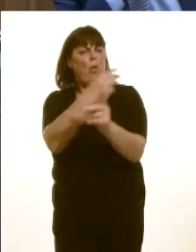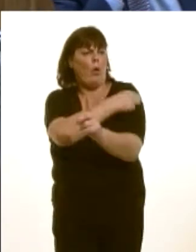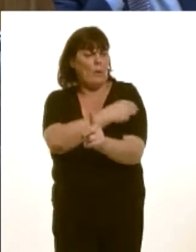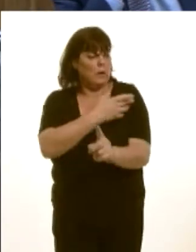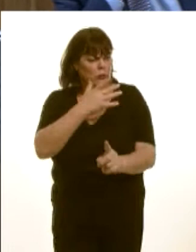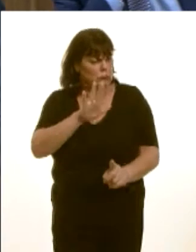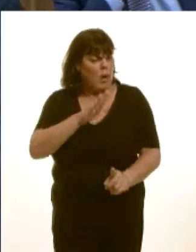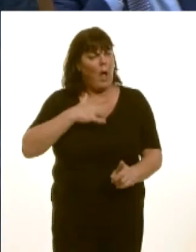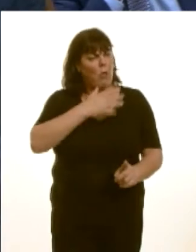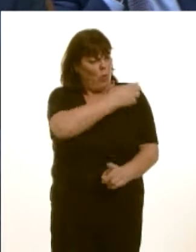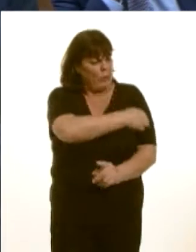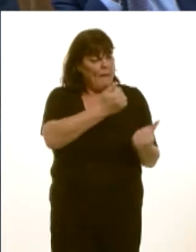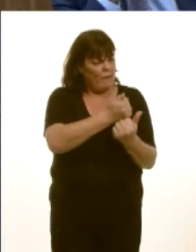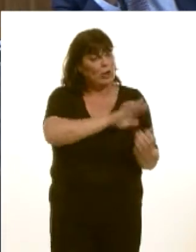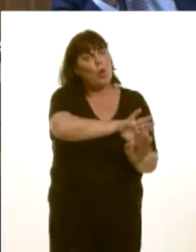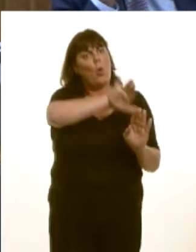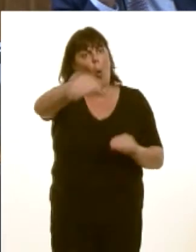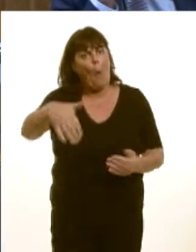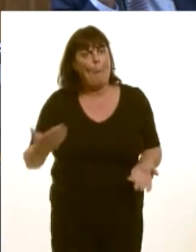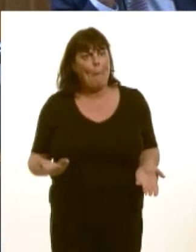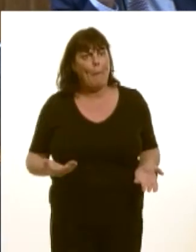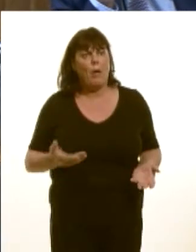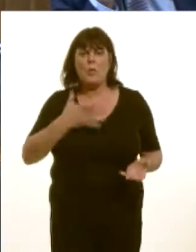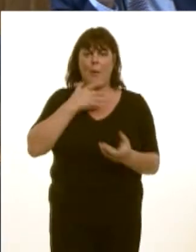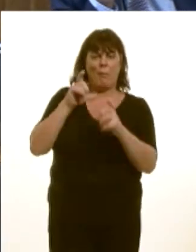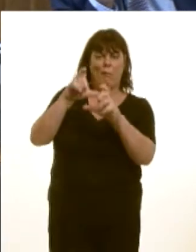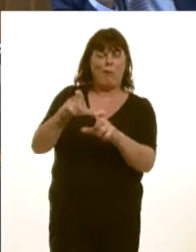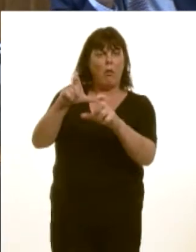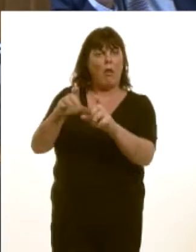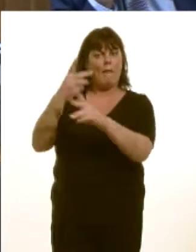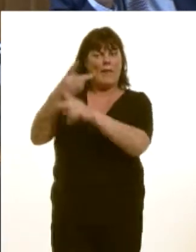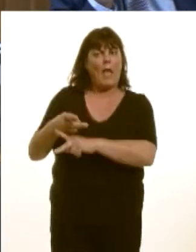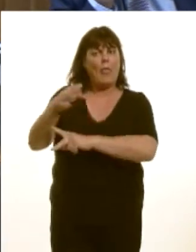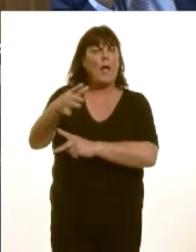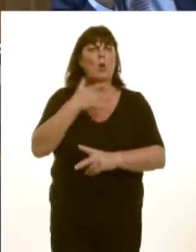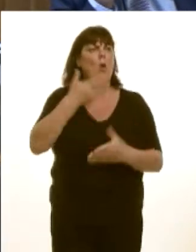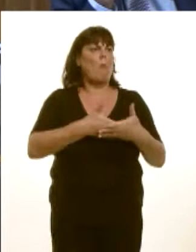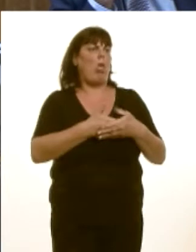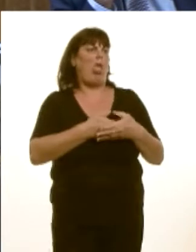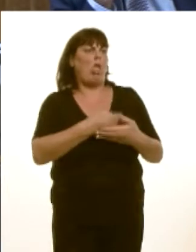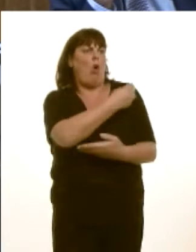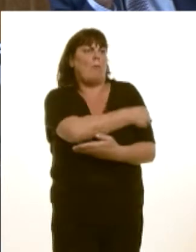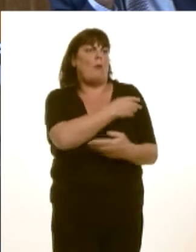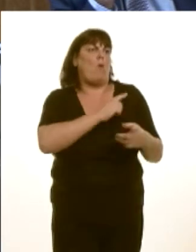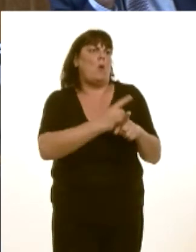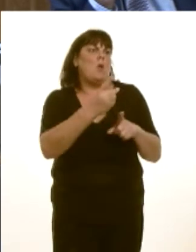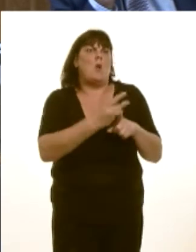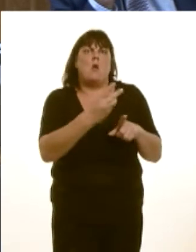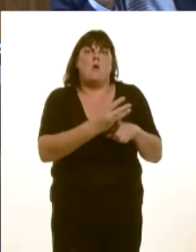I want to make sure that there are opportunities for people to get the enhanced care they need so that they can go home and not sit in hospitals for weeks upon weeks upon weeks rather than